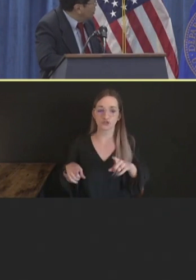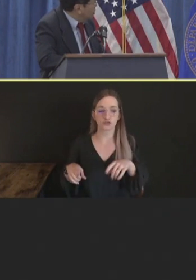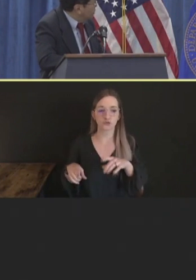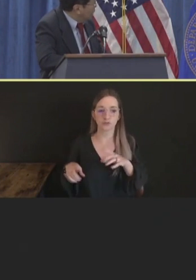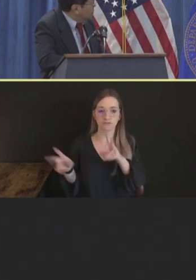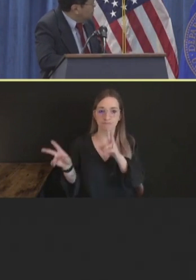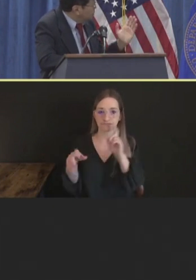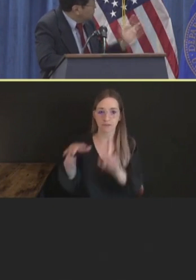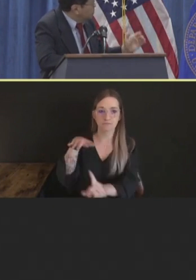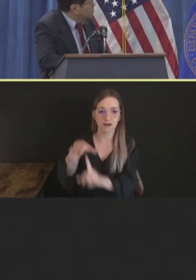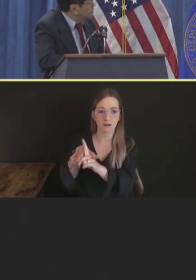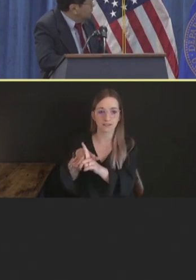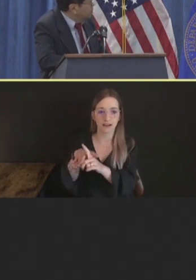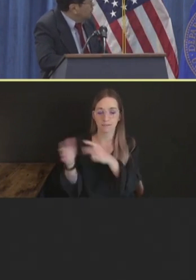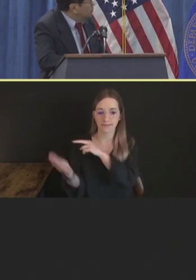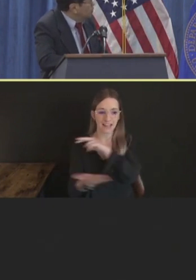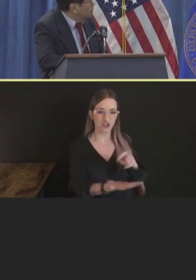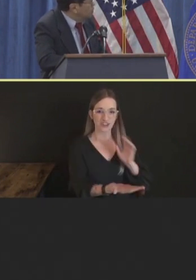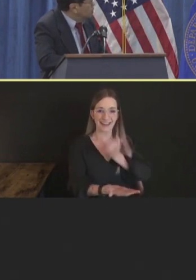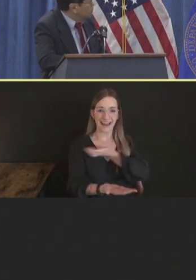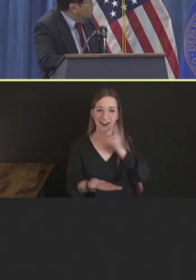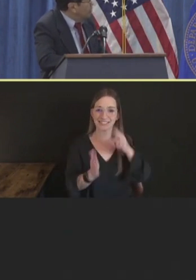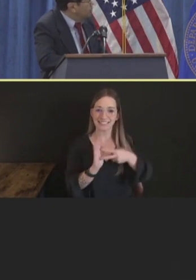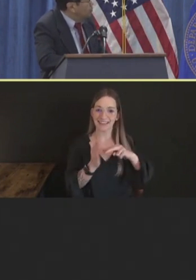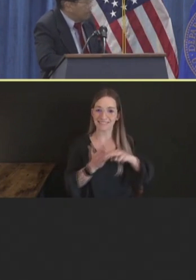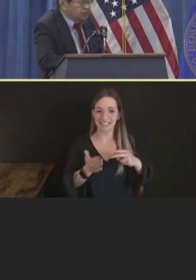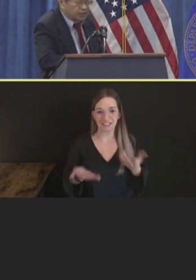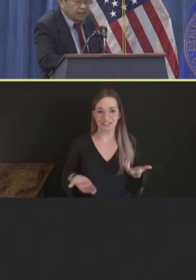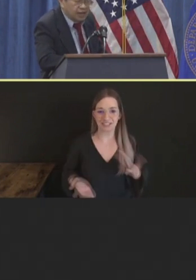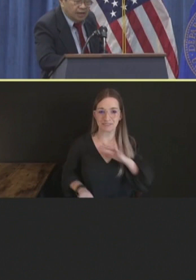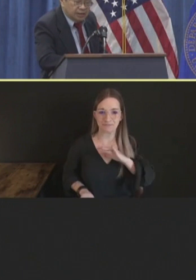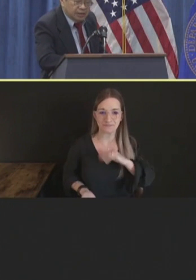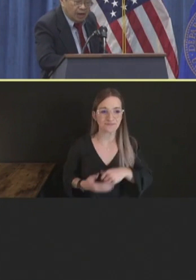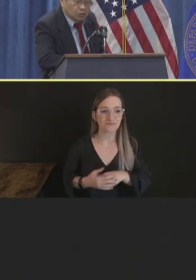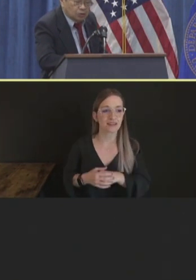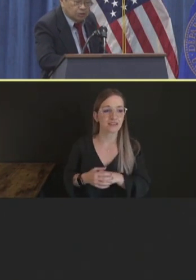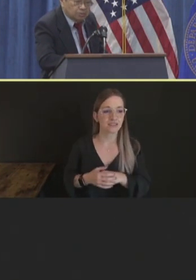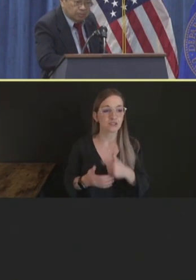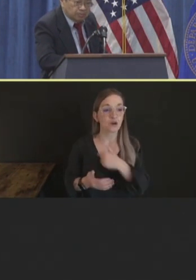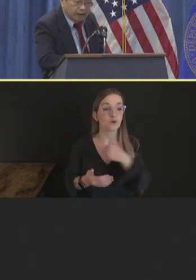We developed the safety templates for each of the five new vaccine technology platforms,